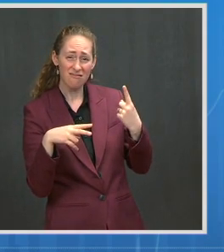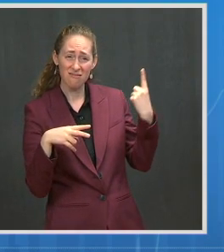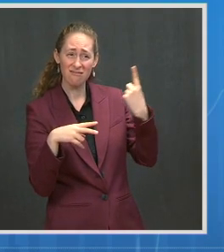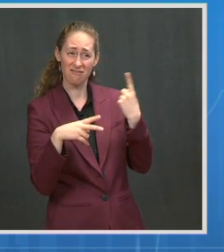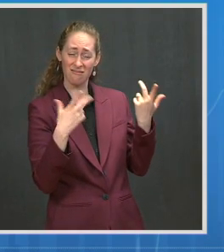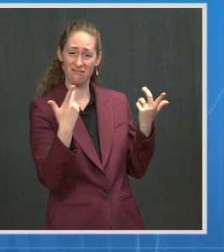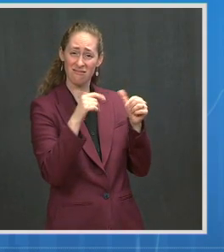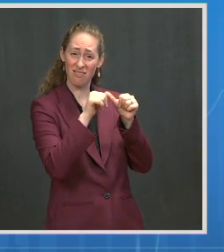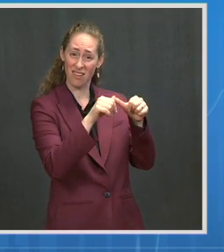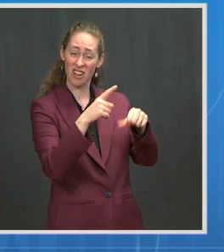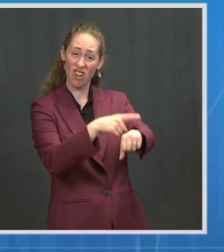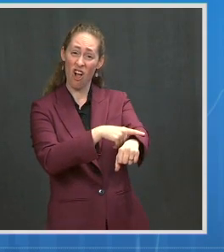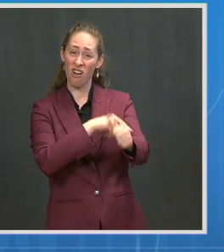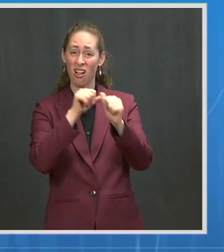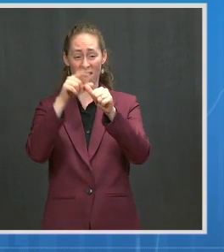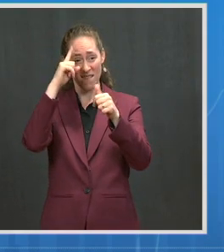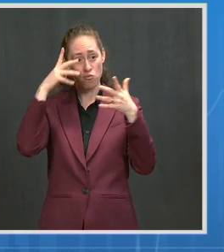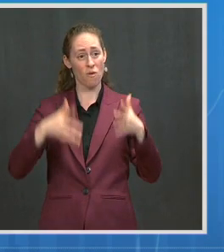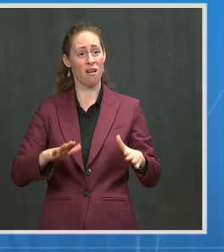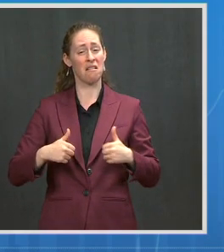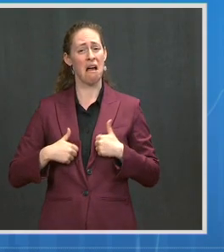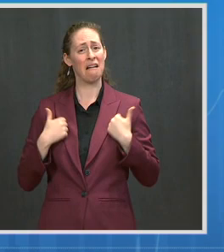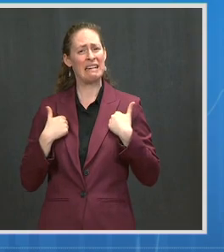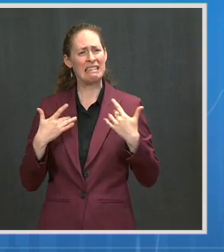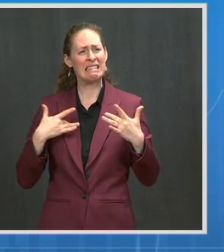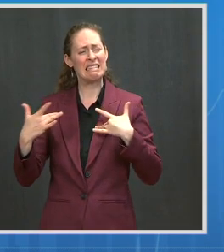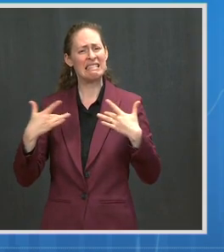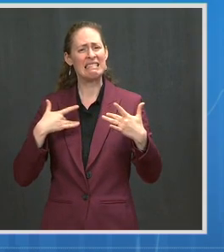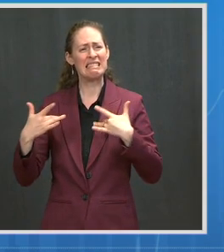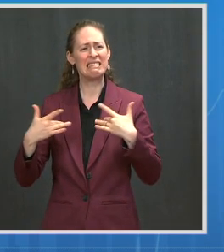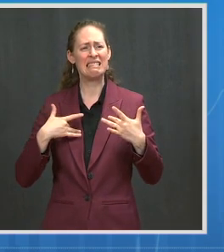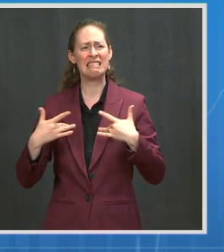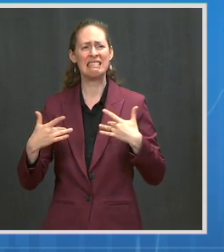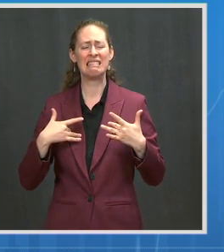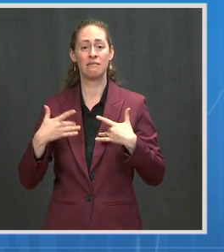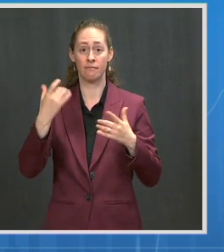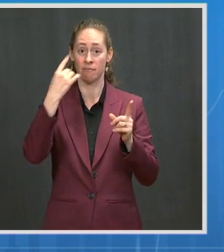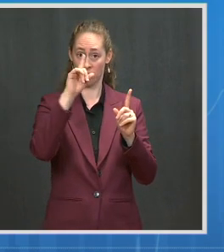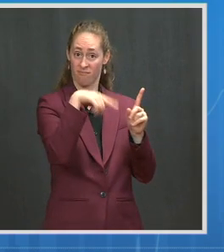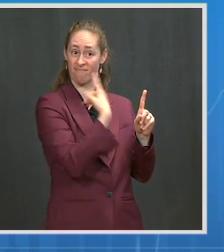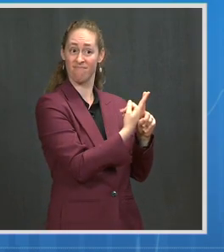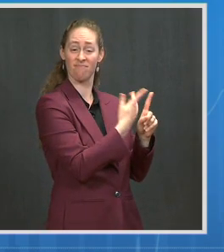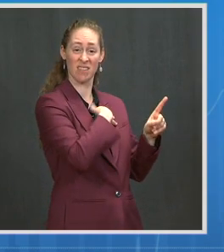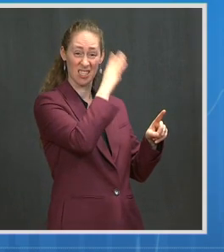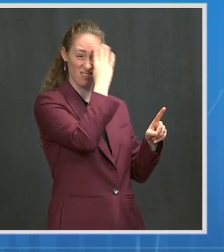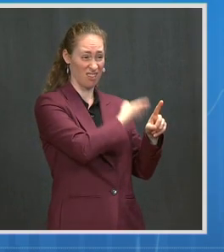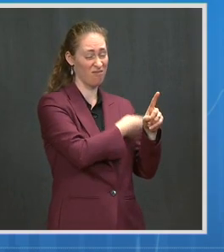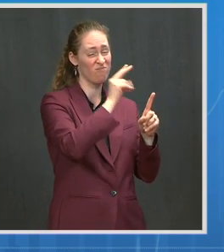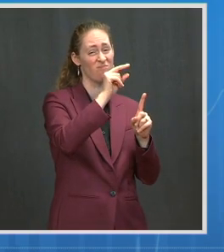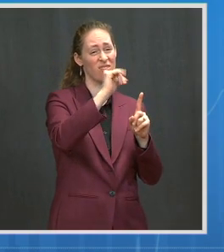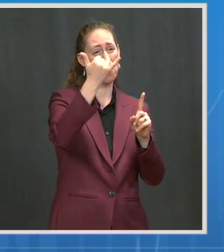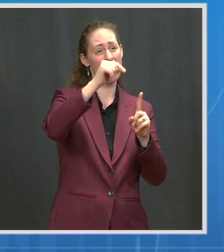and many, many have it worse. I know it's easy when you're young to imagine that these things don't affect you.